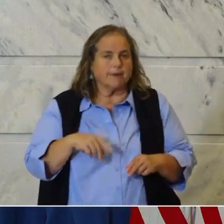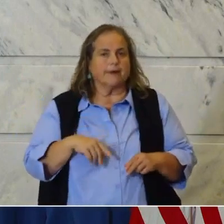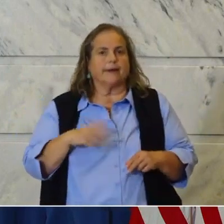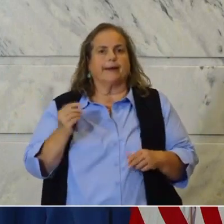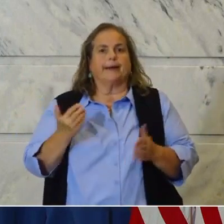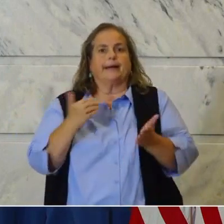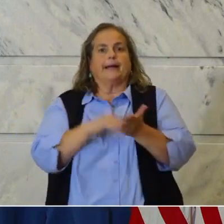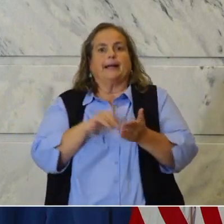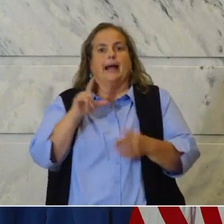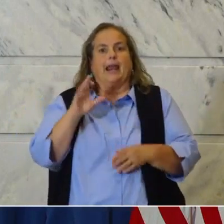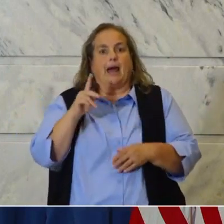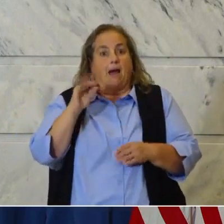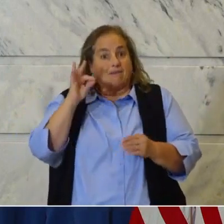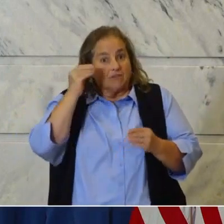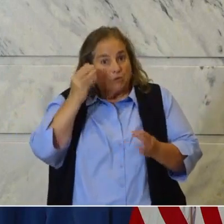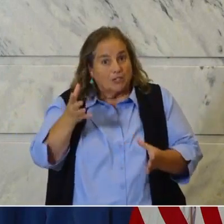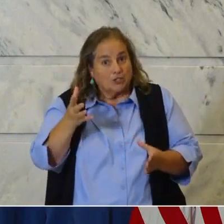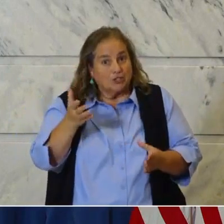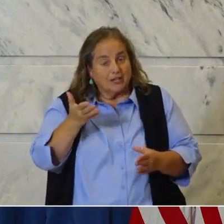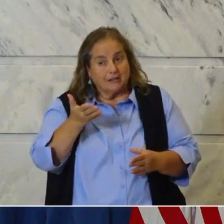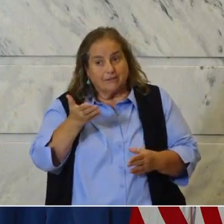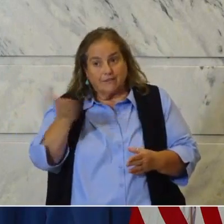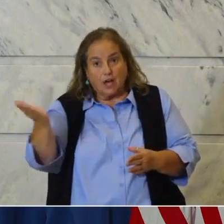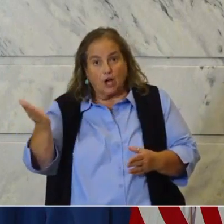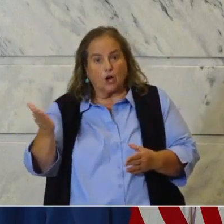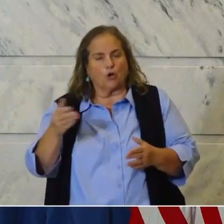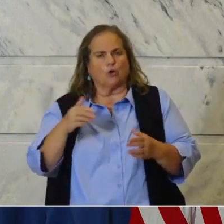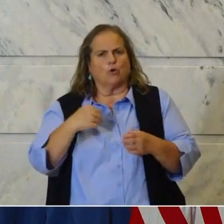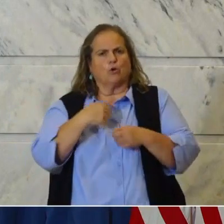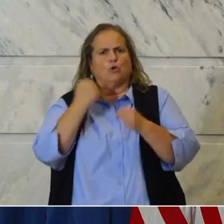lack of information being out there creates a vacuum where people's